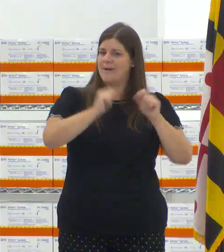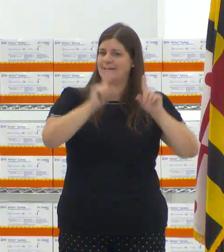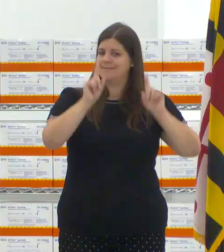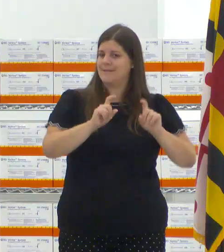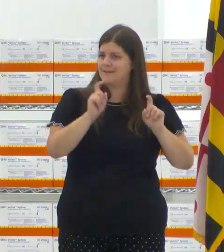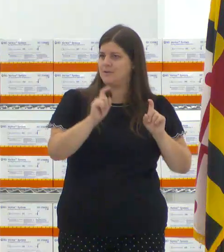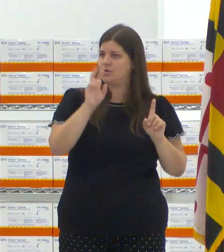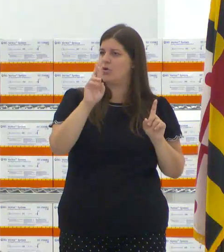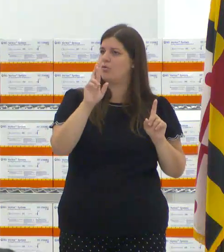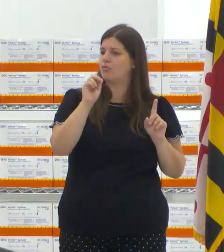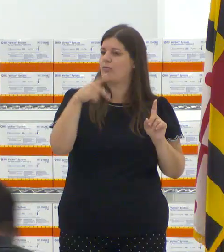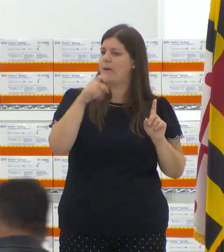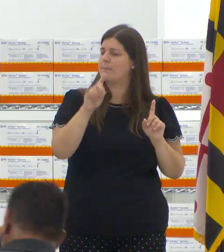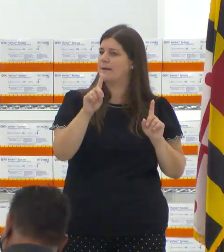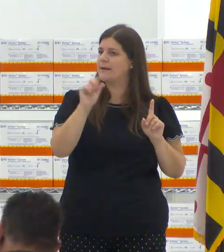Virginia, North Carolina, Utah, Arkansas, and Rhode Island.